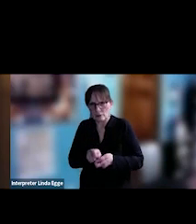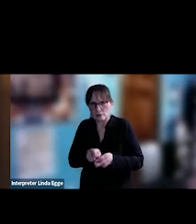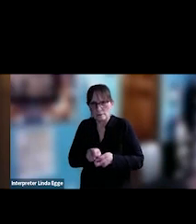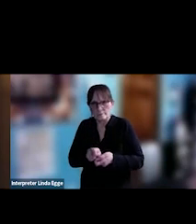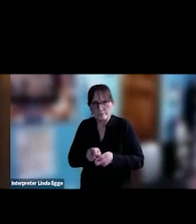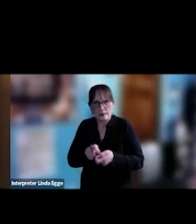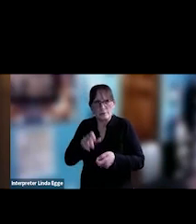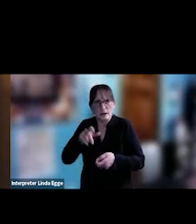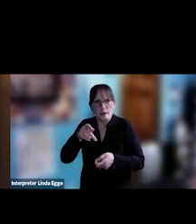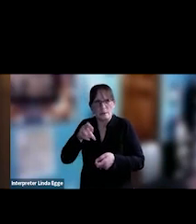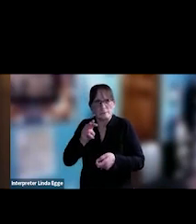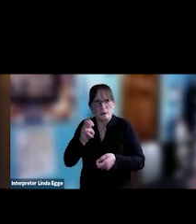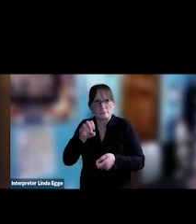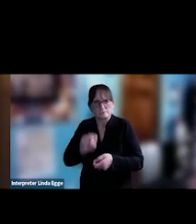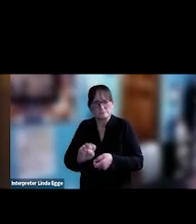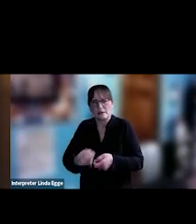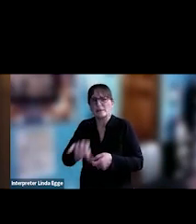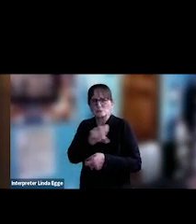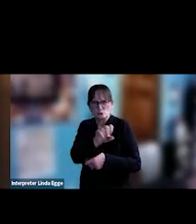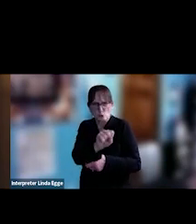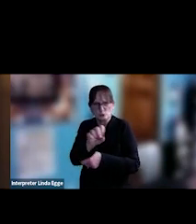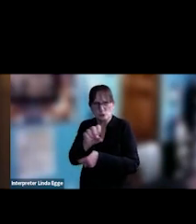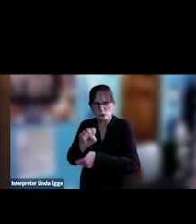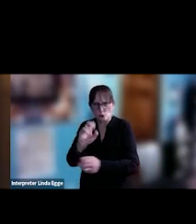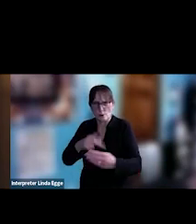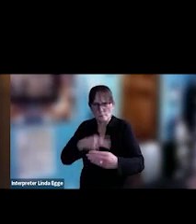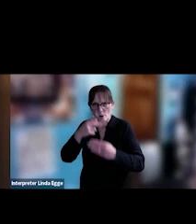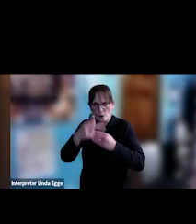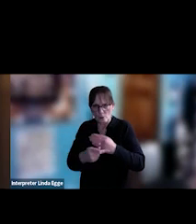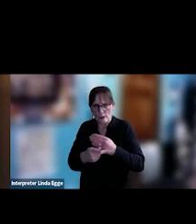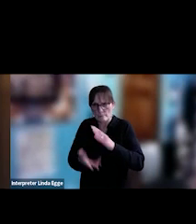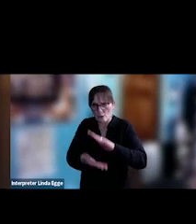is Social Security's Program Operations Manual System,